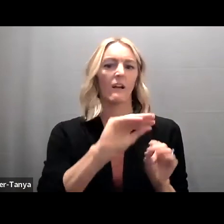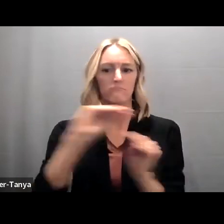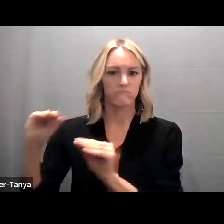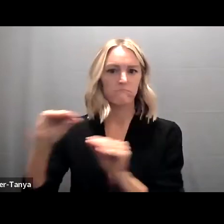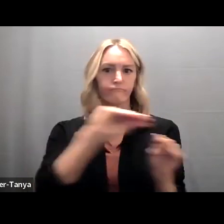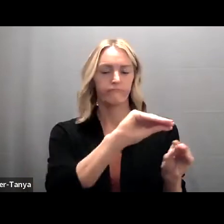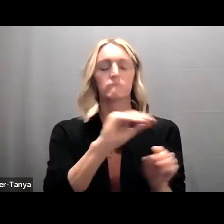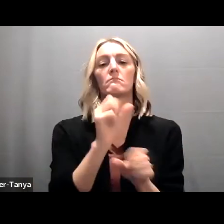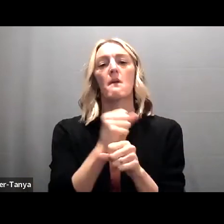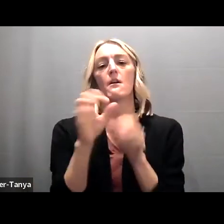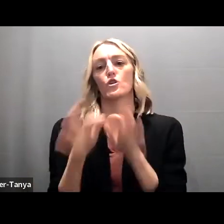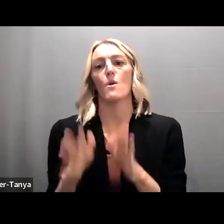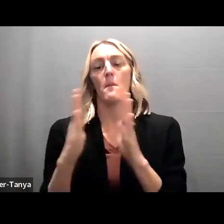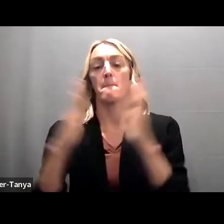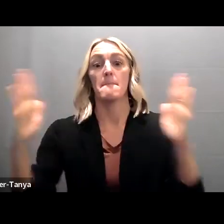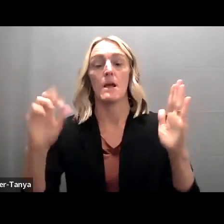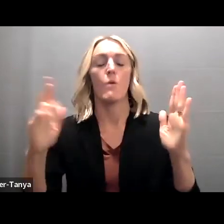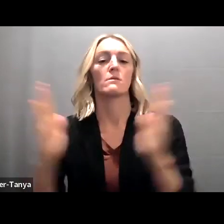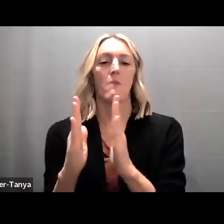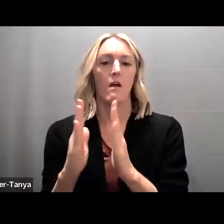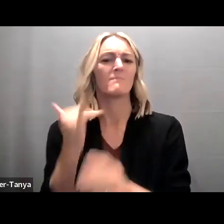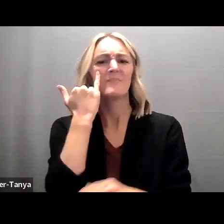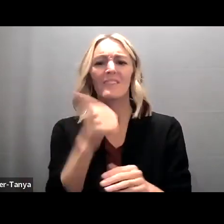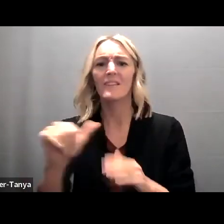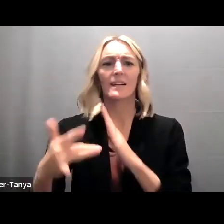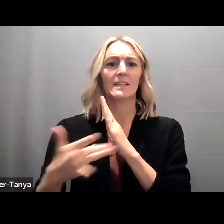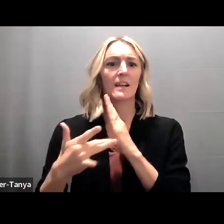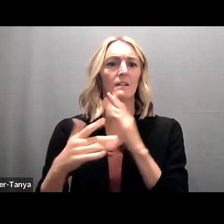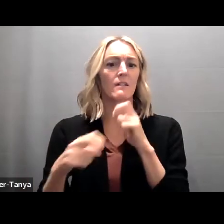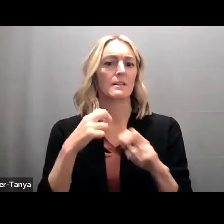If you have any technical issues please use the chat feature for that today.